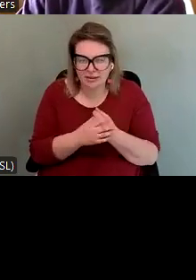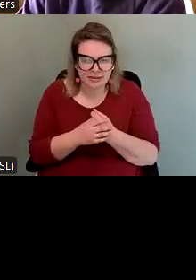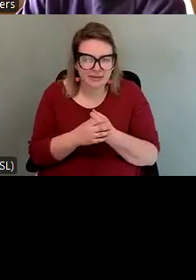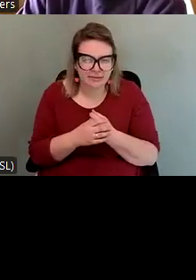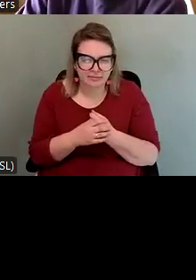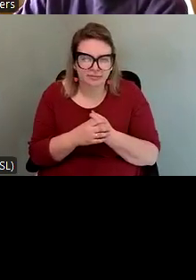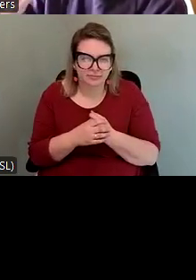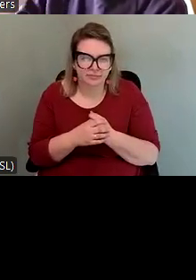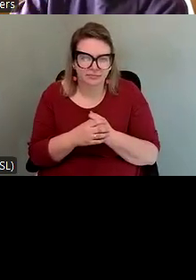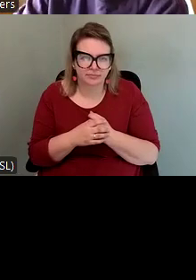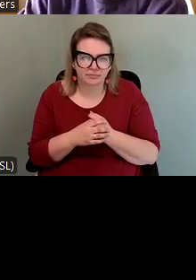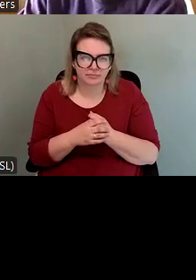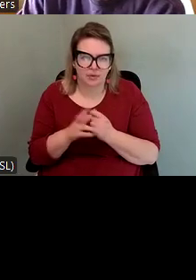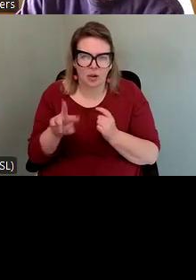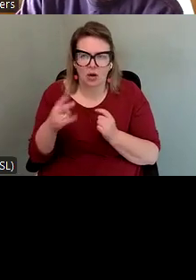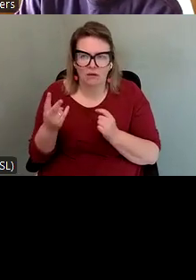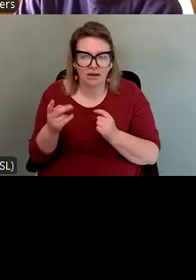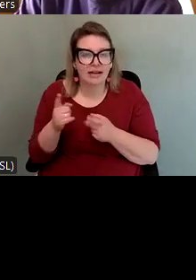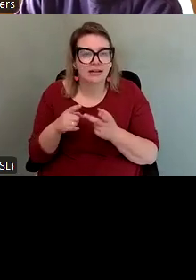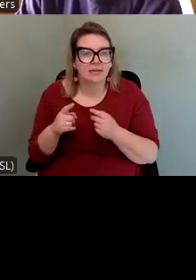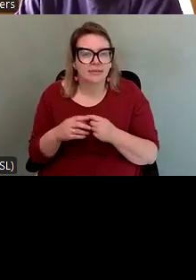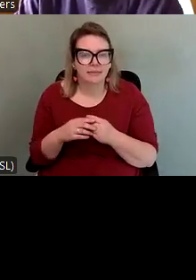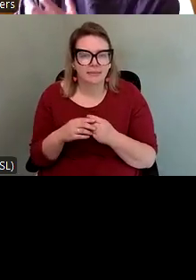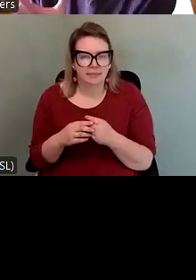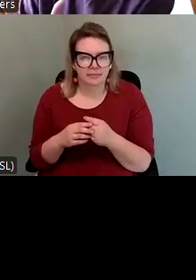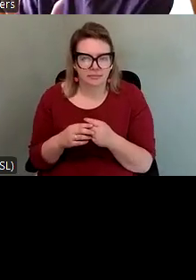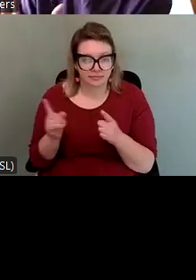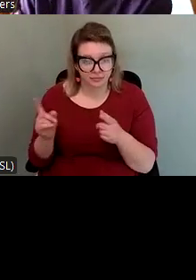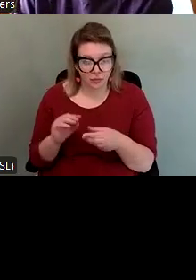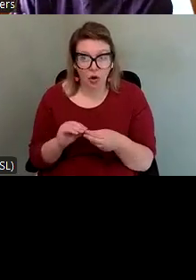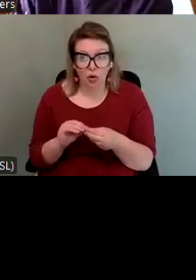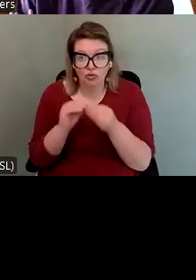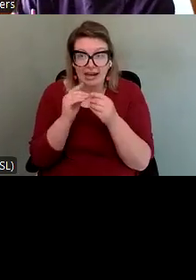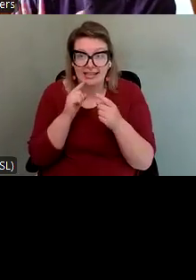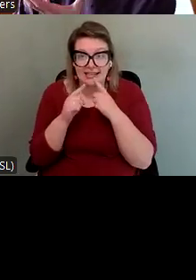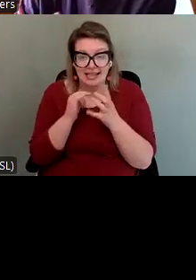I recommend just turning that off for a start if you're going through these. Then we create our dataset, and then the next page